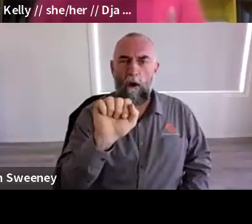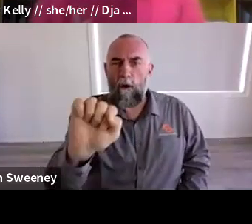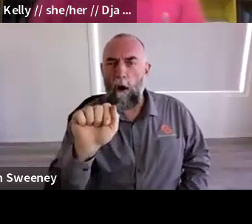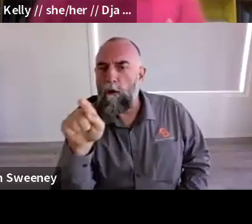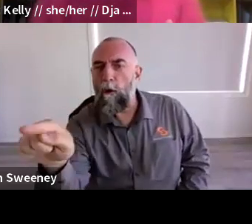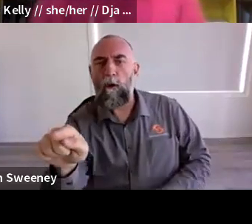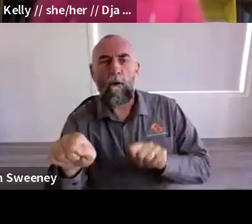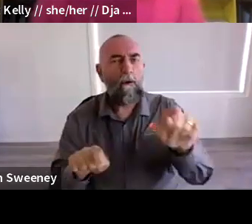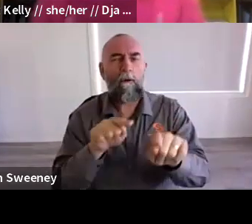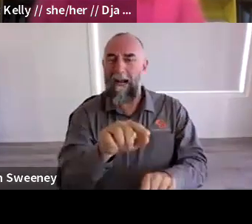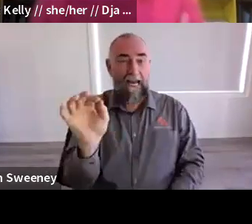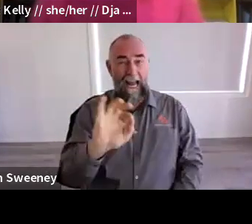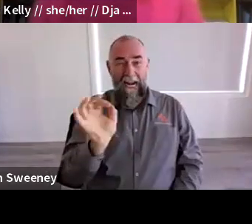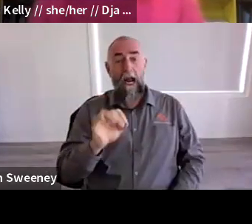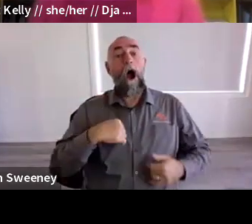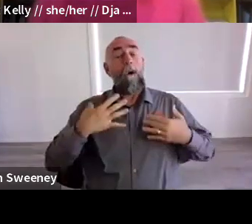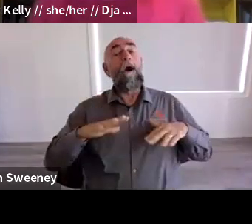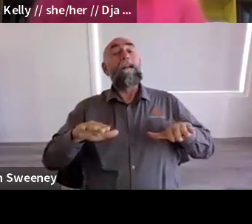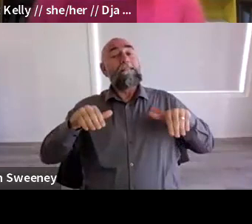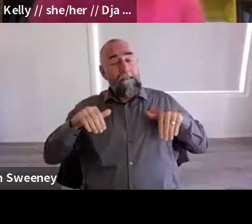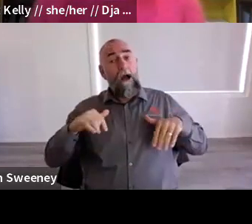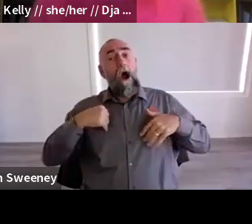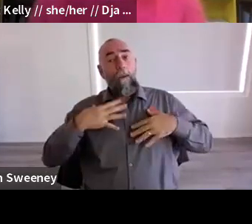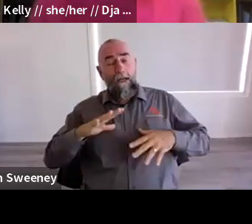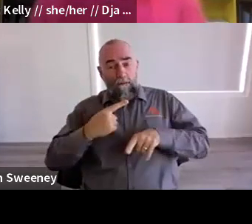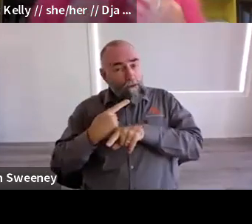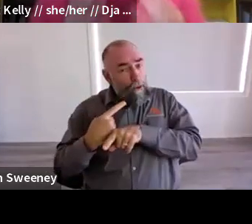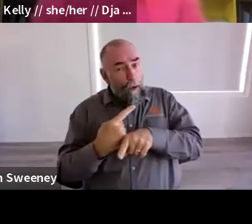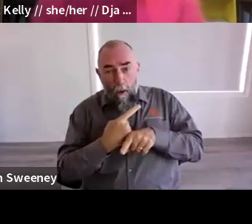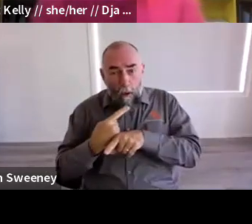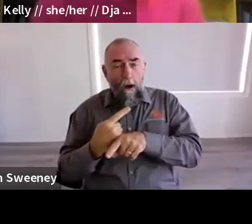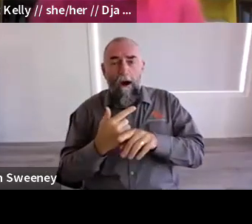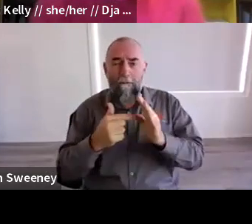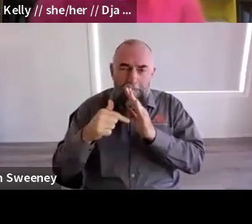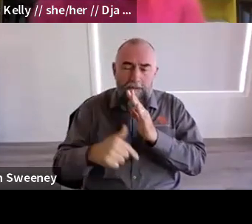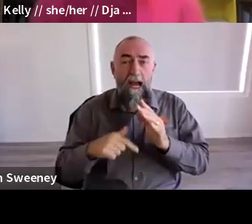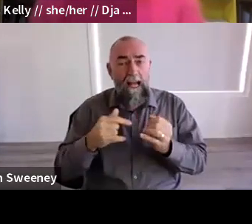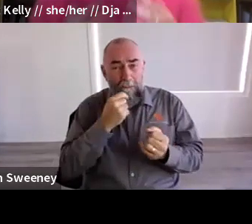conversation at an institutional level. This isn't about pointing fingers,